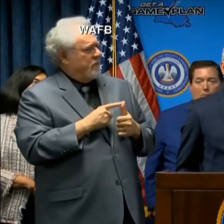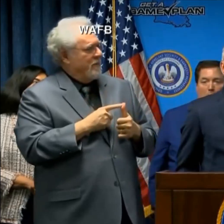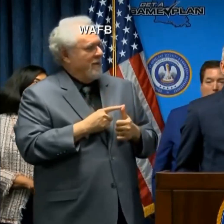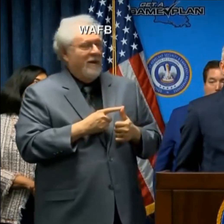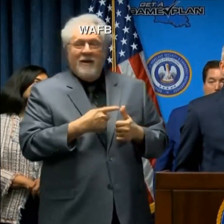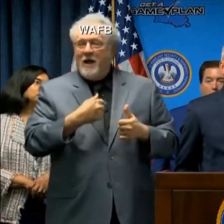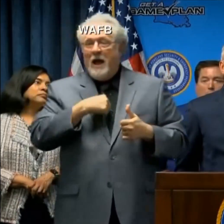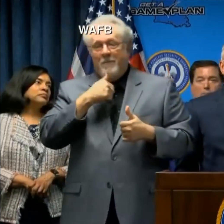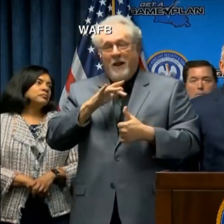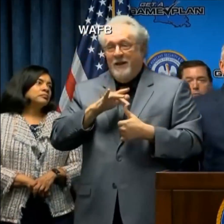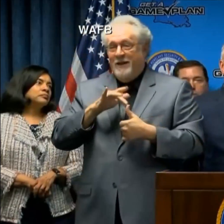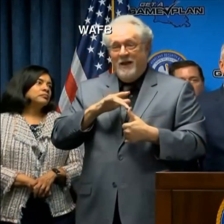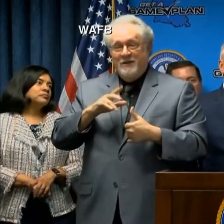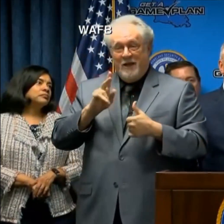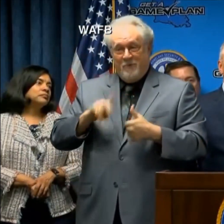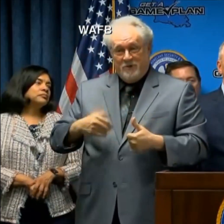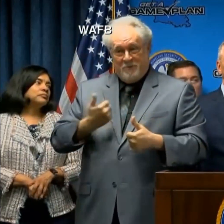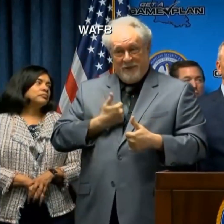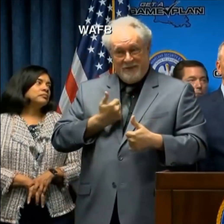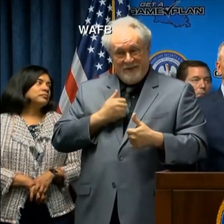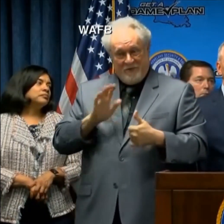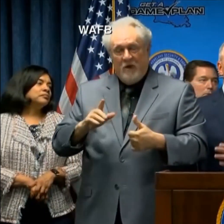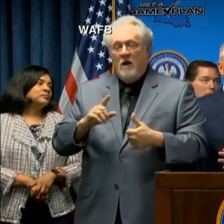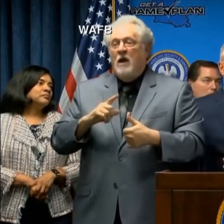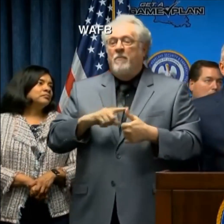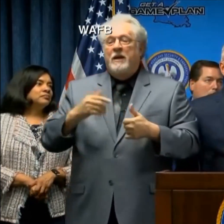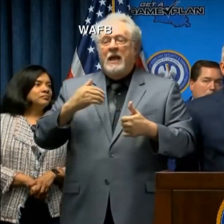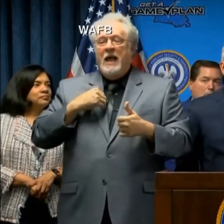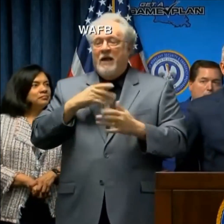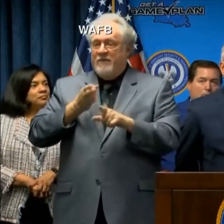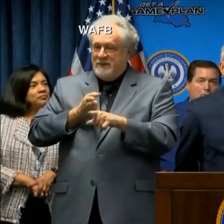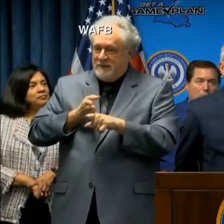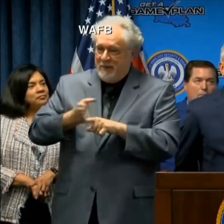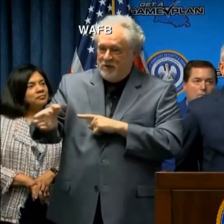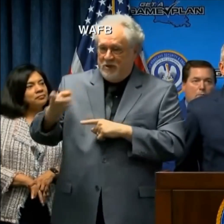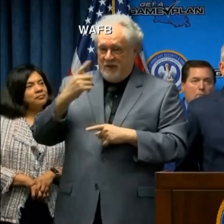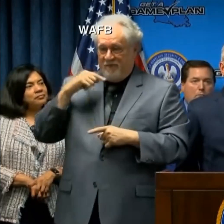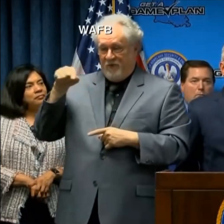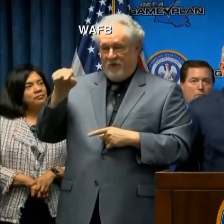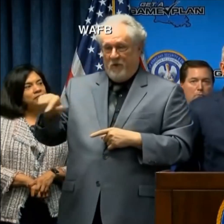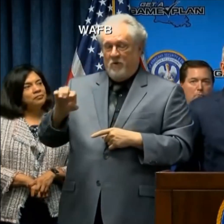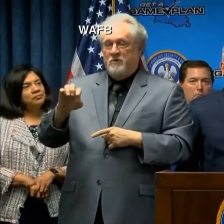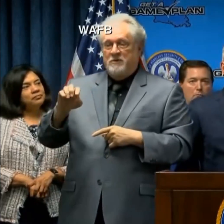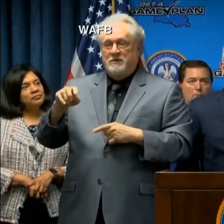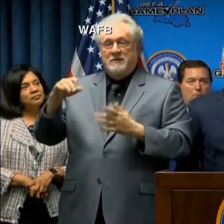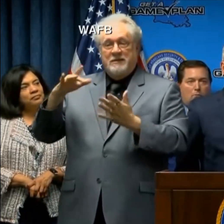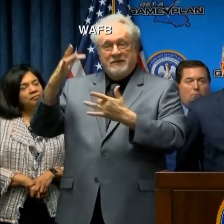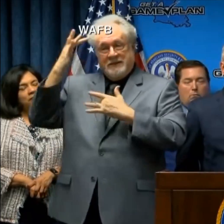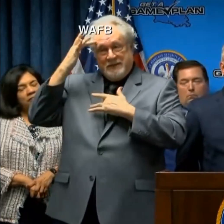being a contact tracer myself I want a caveat that you know there's an entire specialty here for these epidemiologists these disease inter Dizzy's